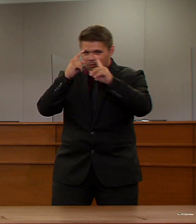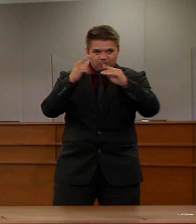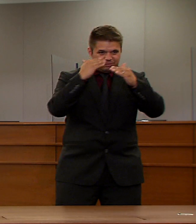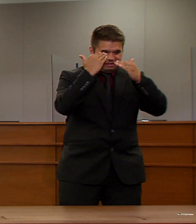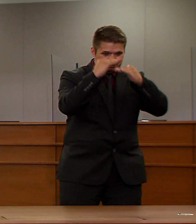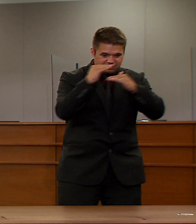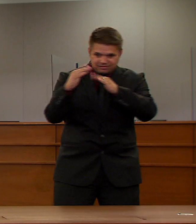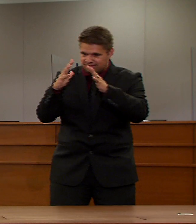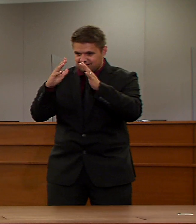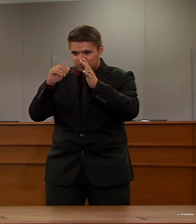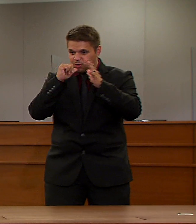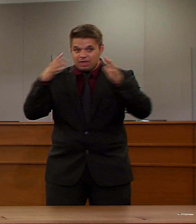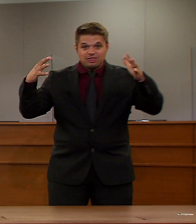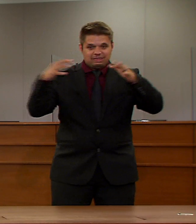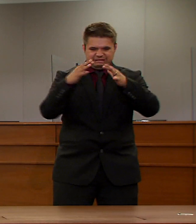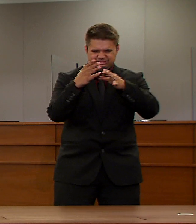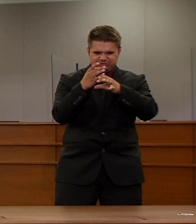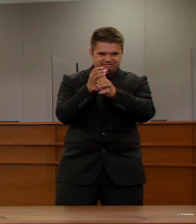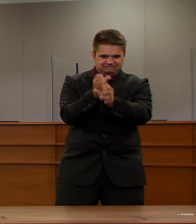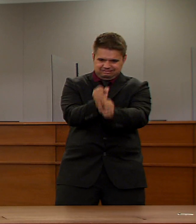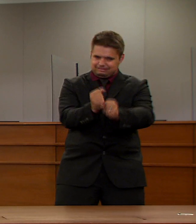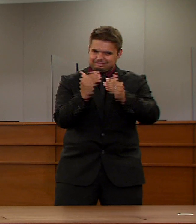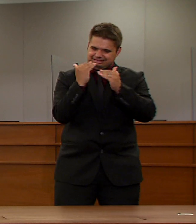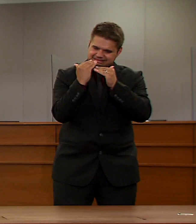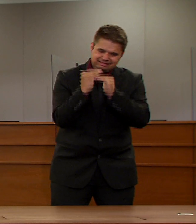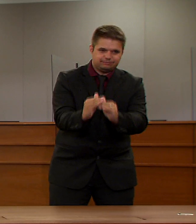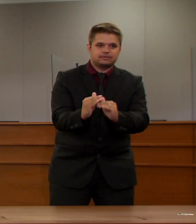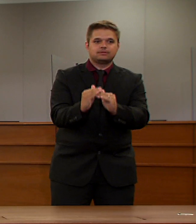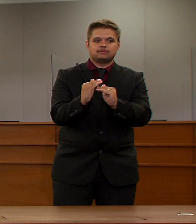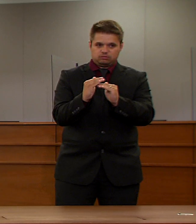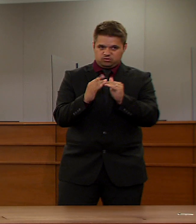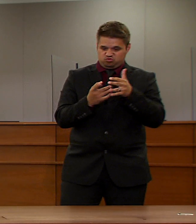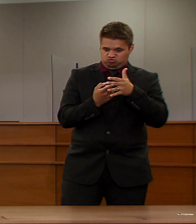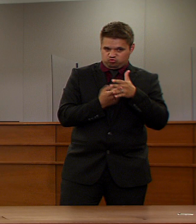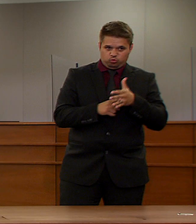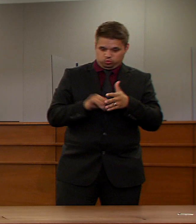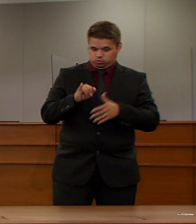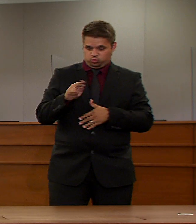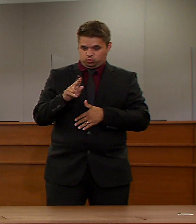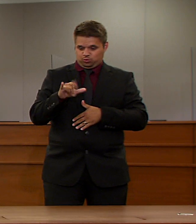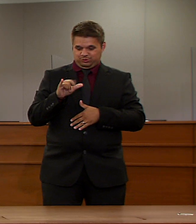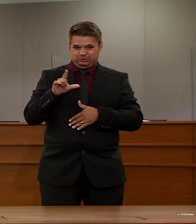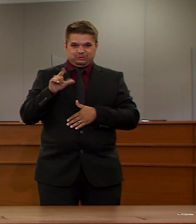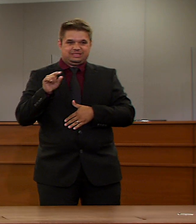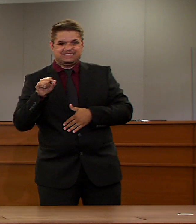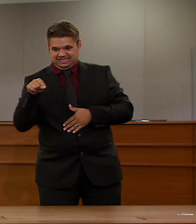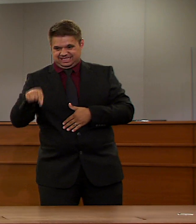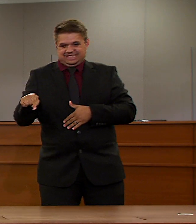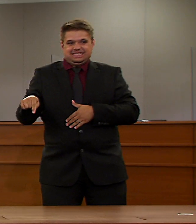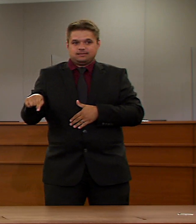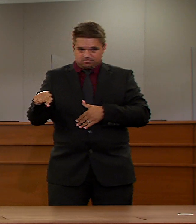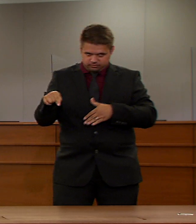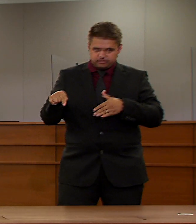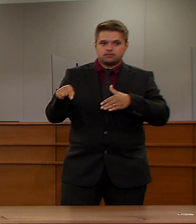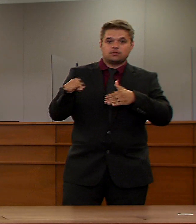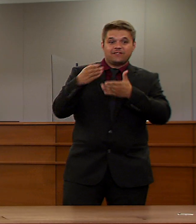Phase 2 which where is where Clark County is at will stay at a maximum of five people for